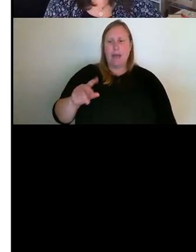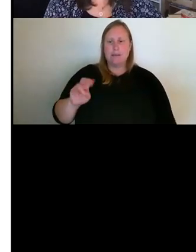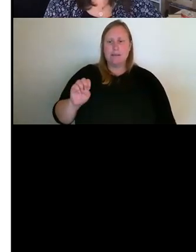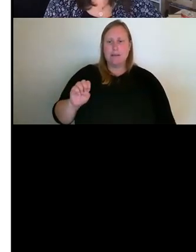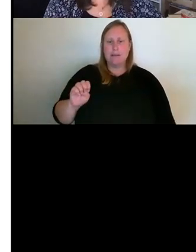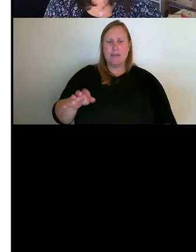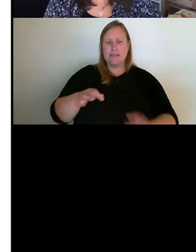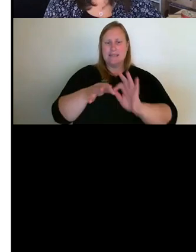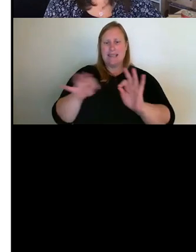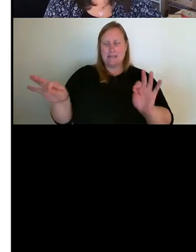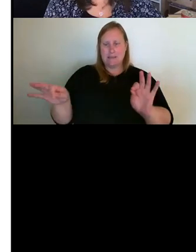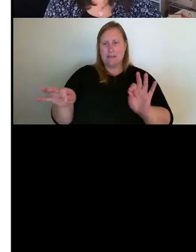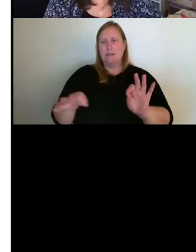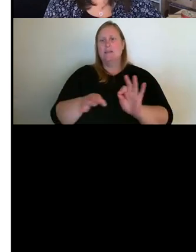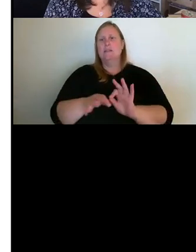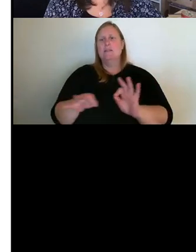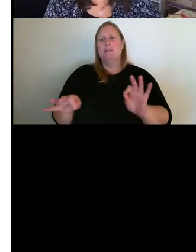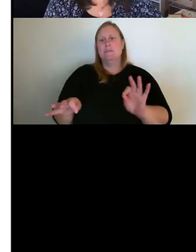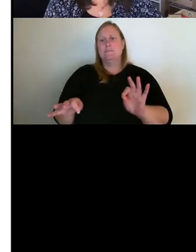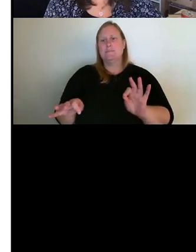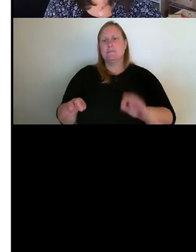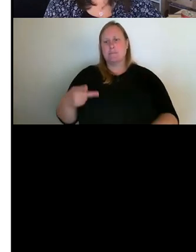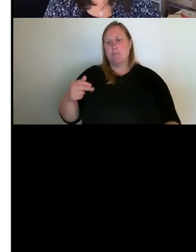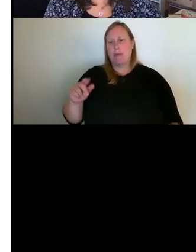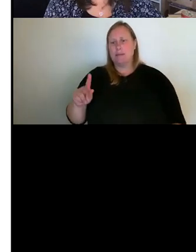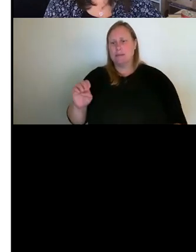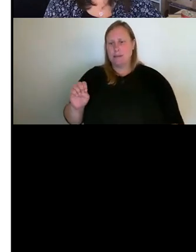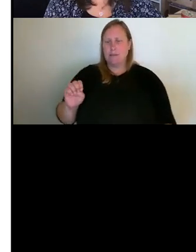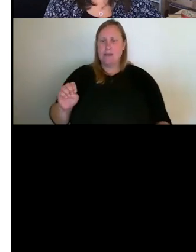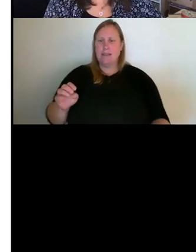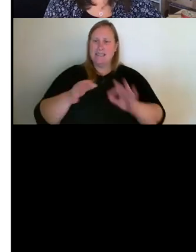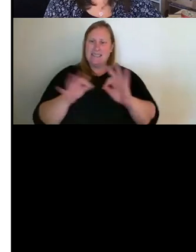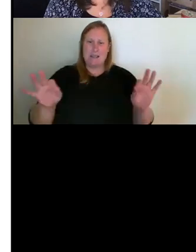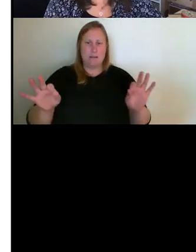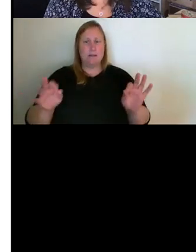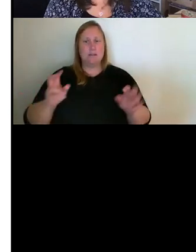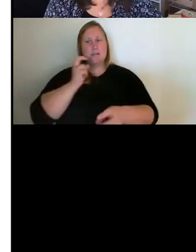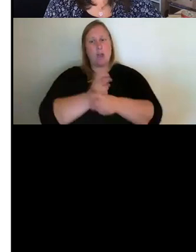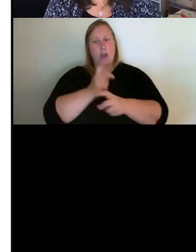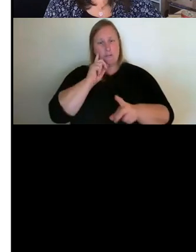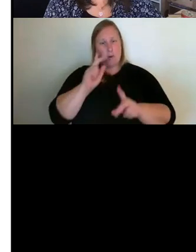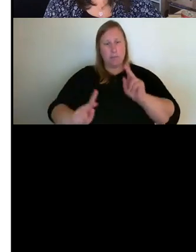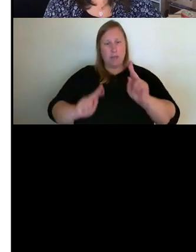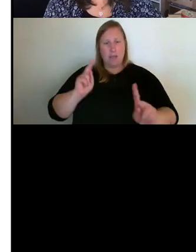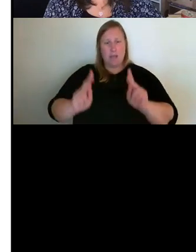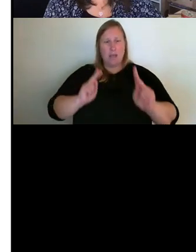percentage of that because passive sentences make it difficult for people to decode and understand what